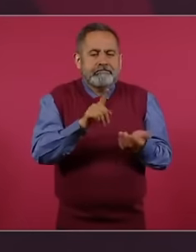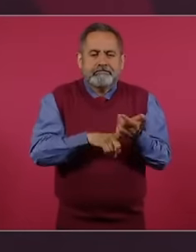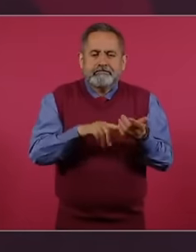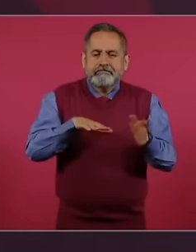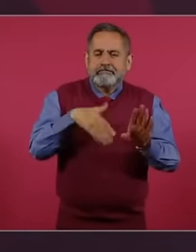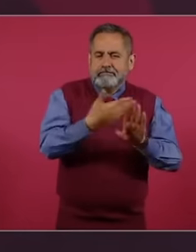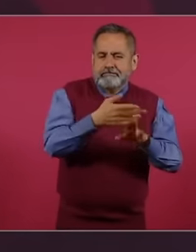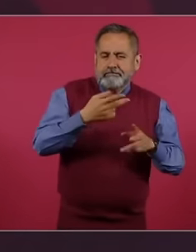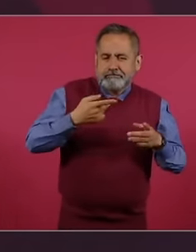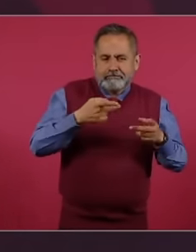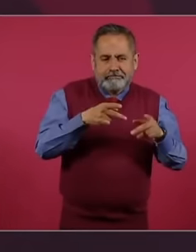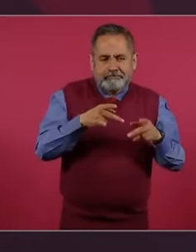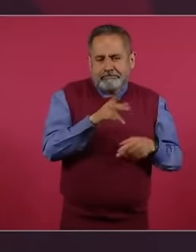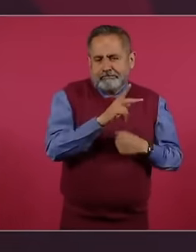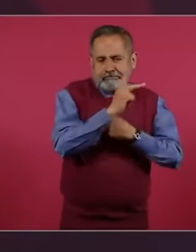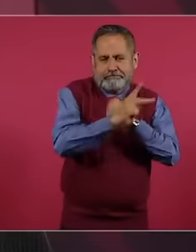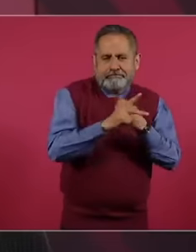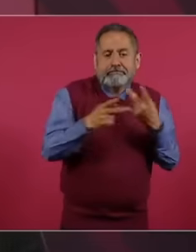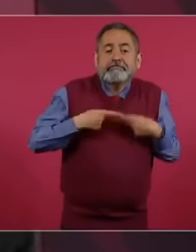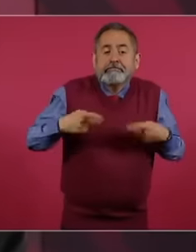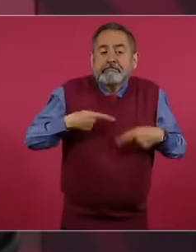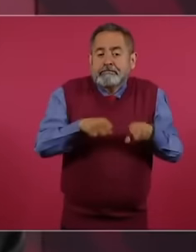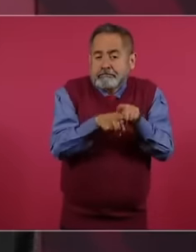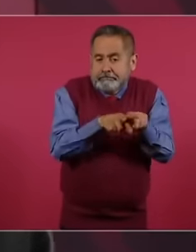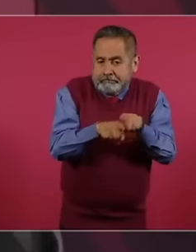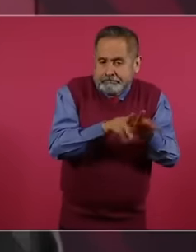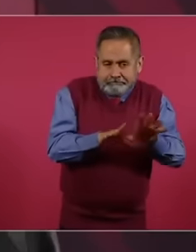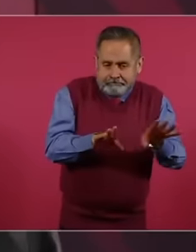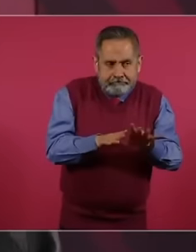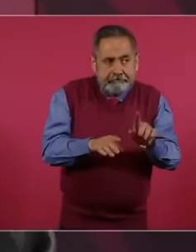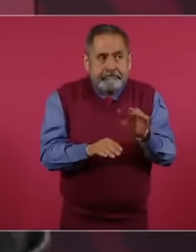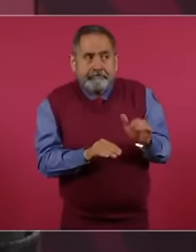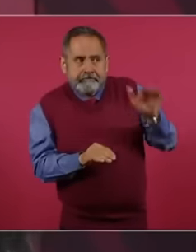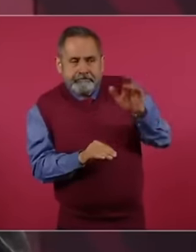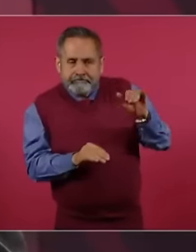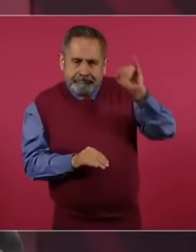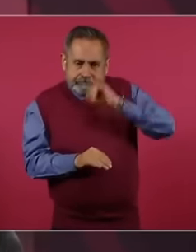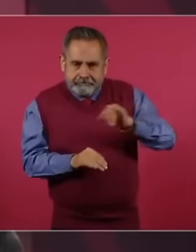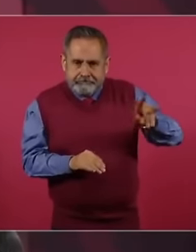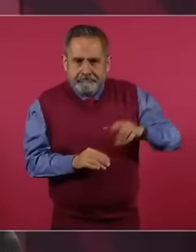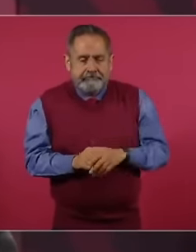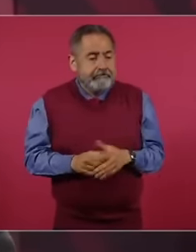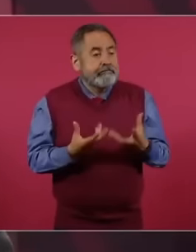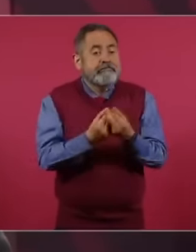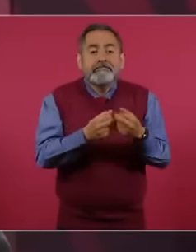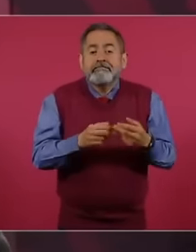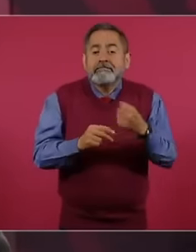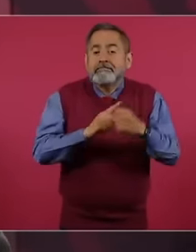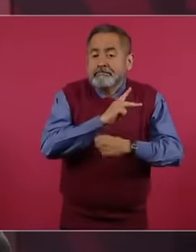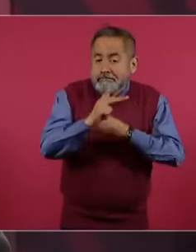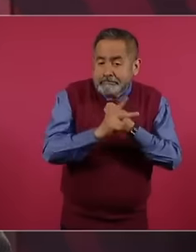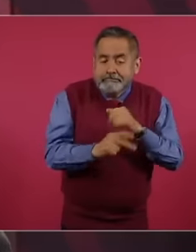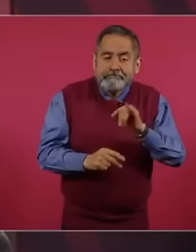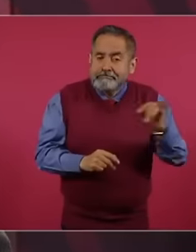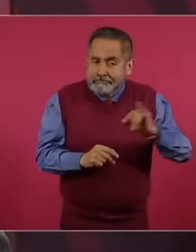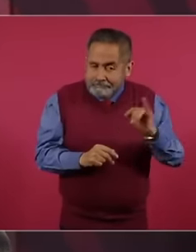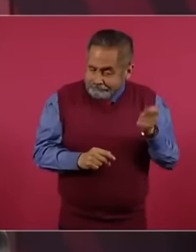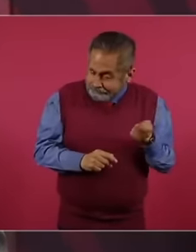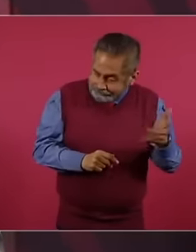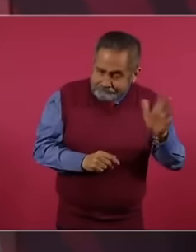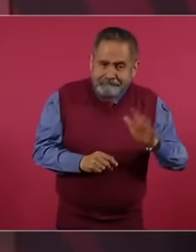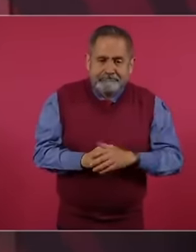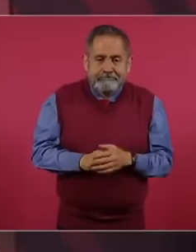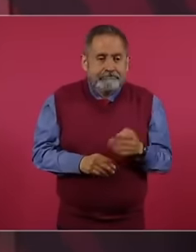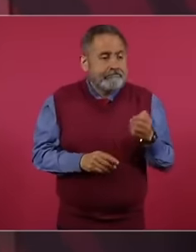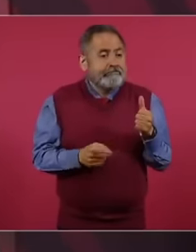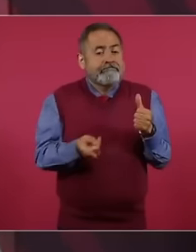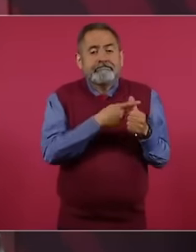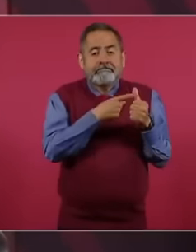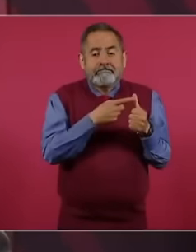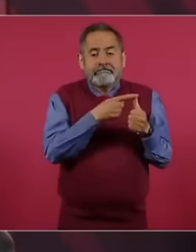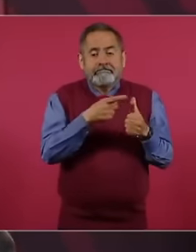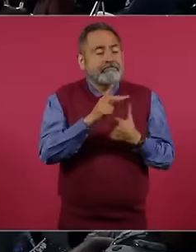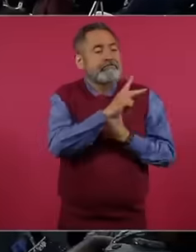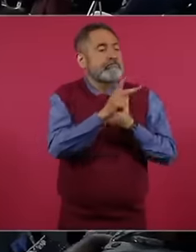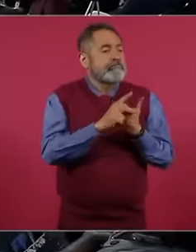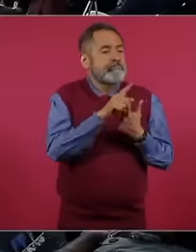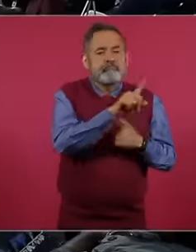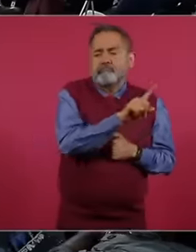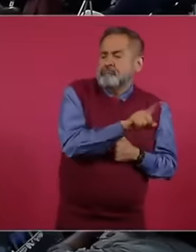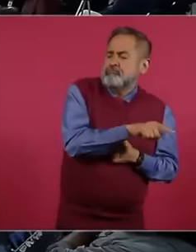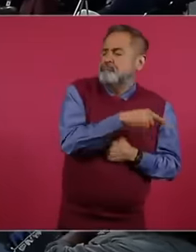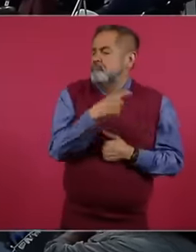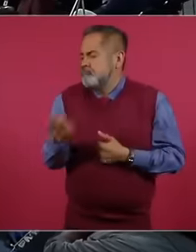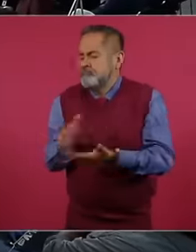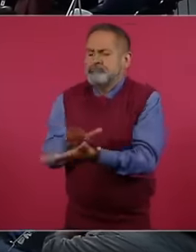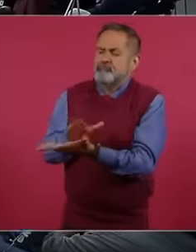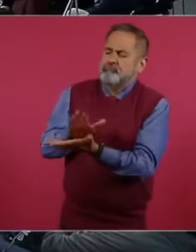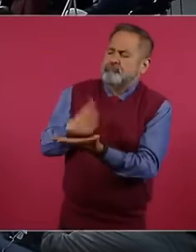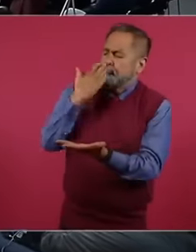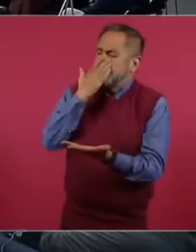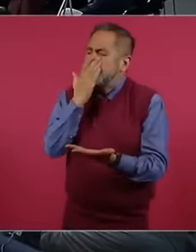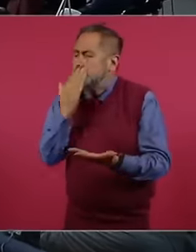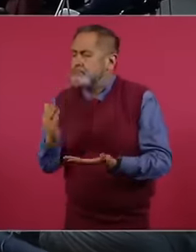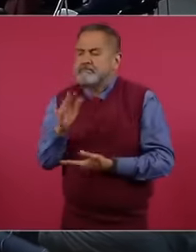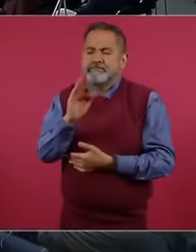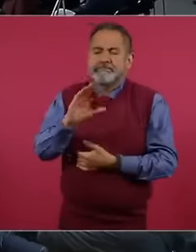brother peoples and even on the left, was one of the first to recognize